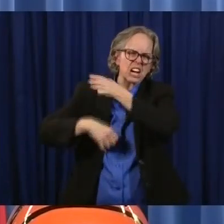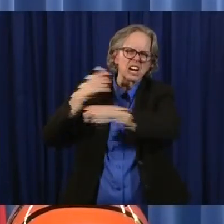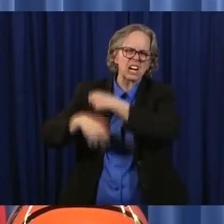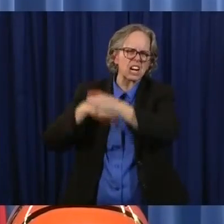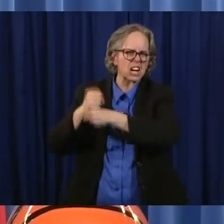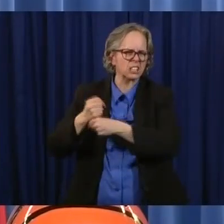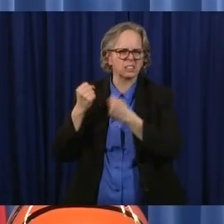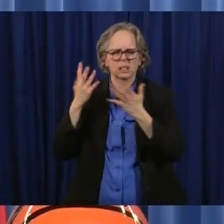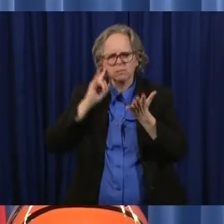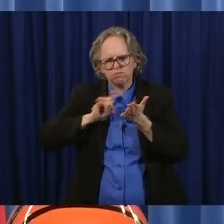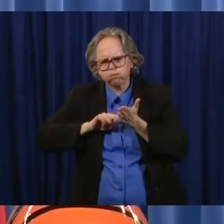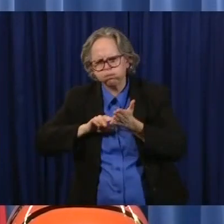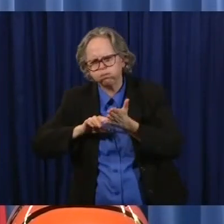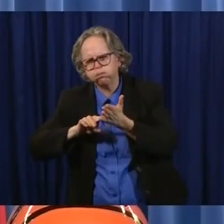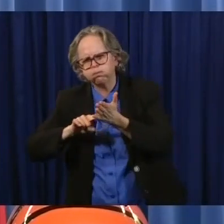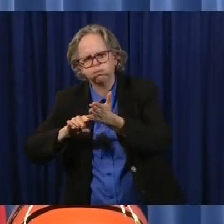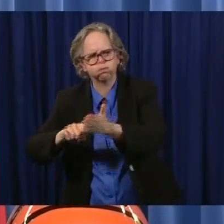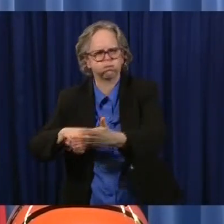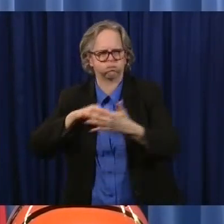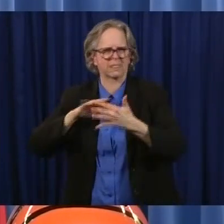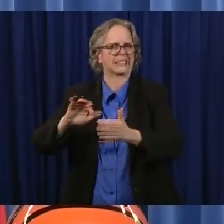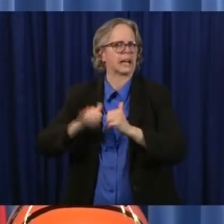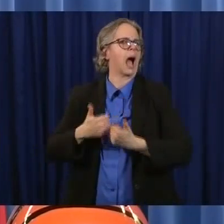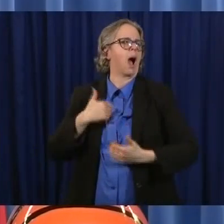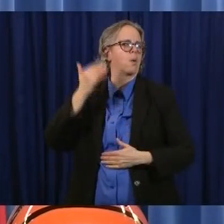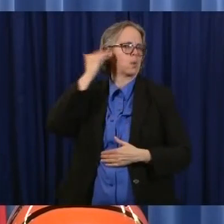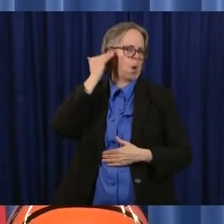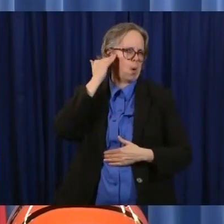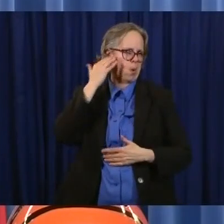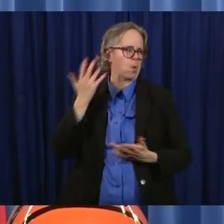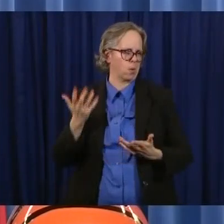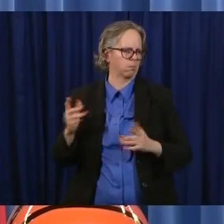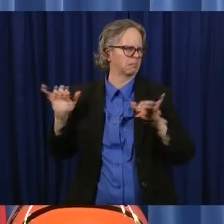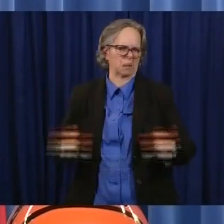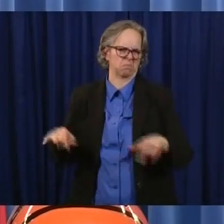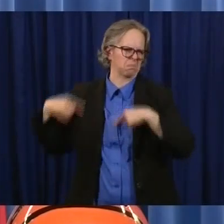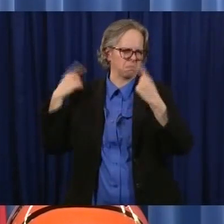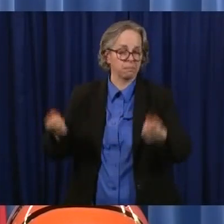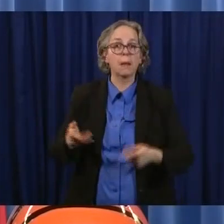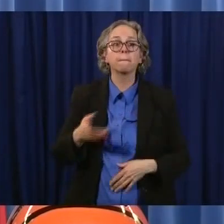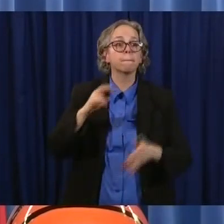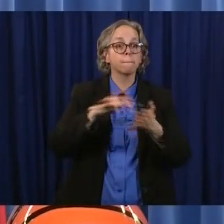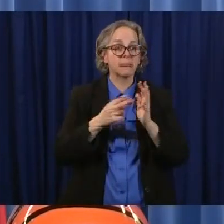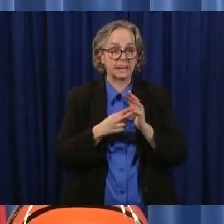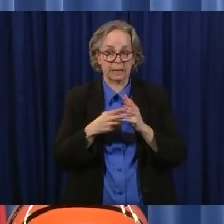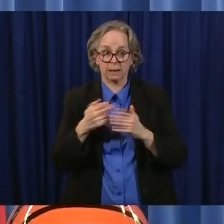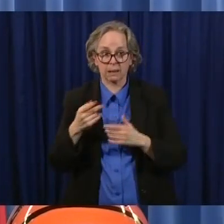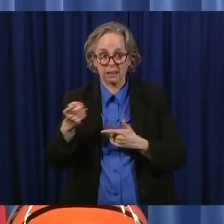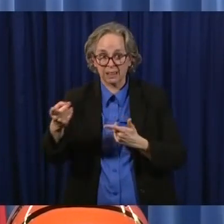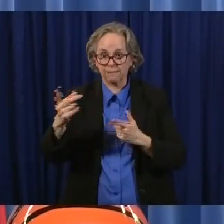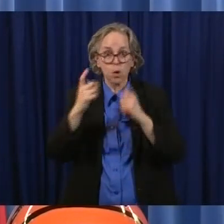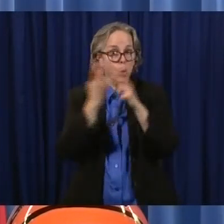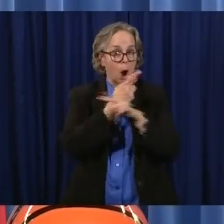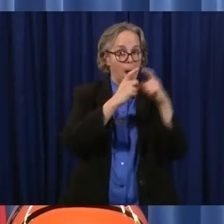THEY'RE ALL GOING TO IMPACT THAT. BUT THE 6-10 FEET, THAT IS WHERE THAT COMES FROM.